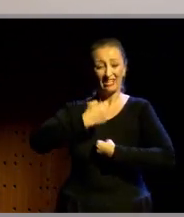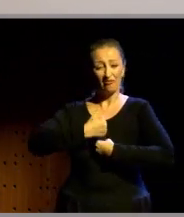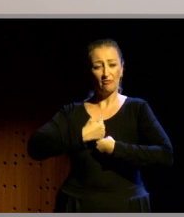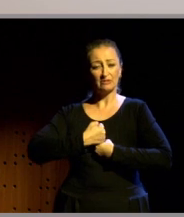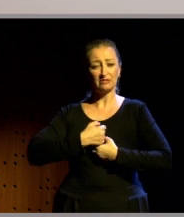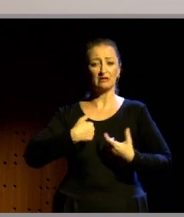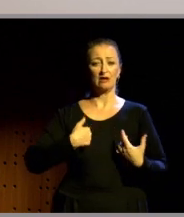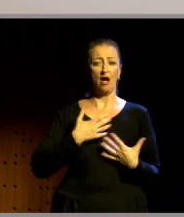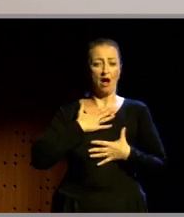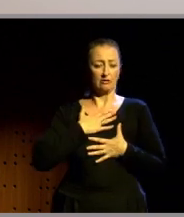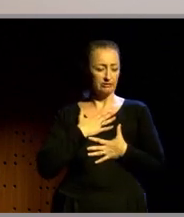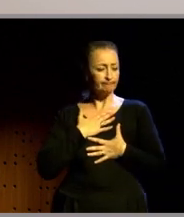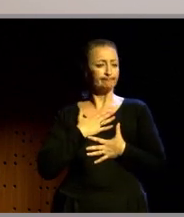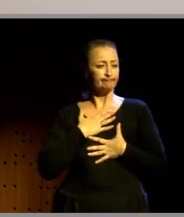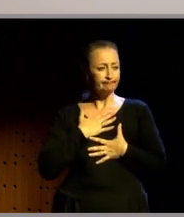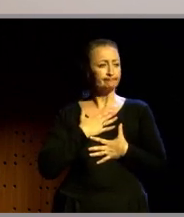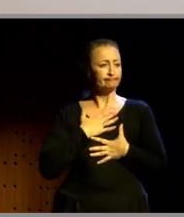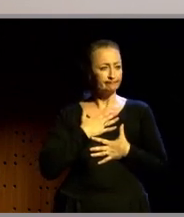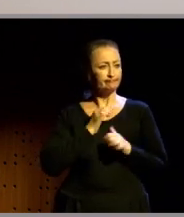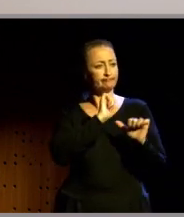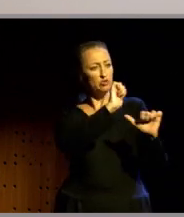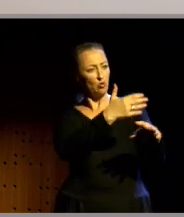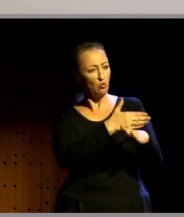with which you share your work is,